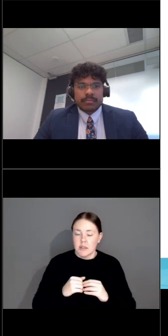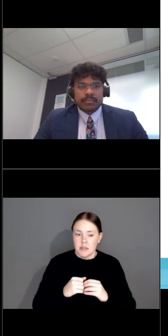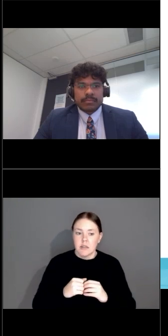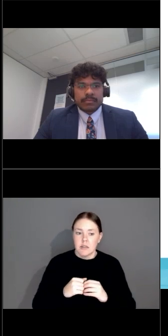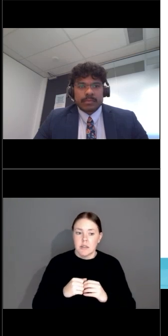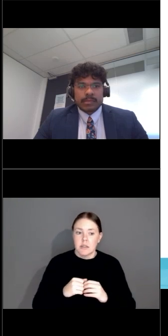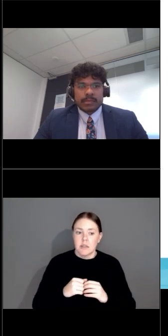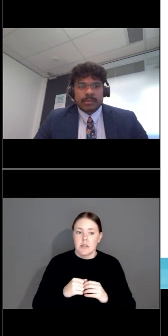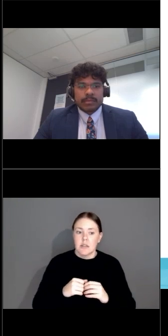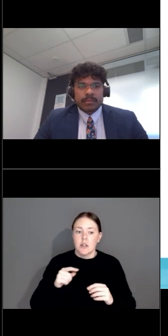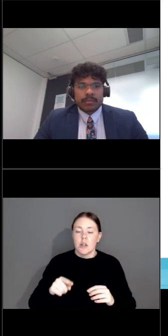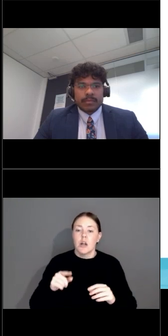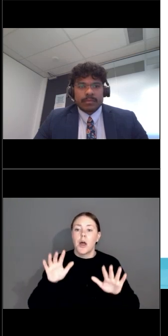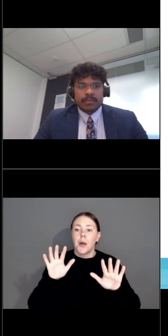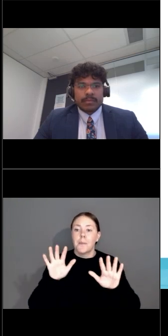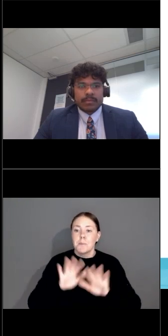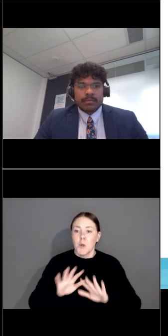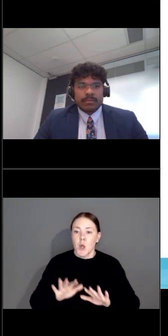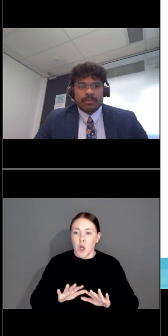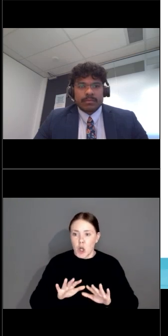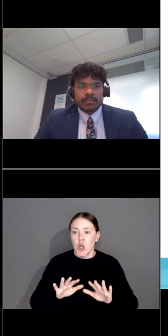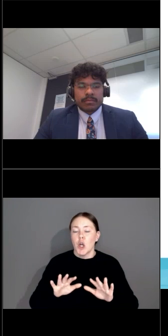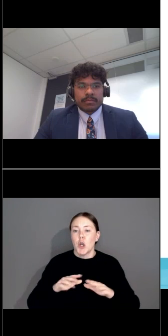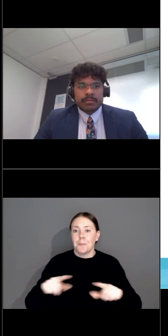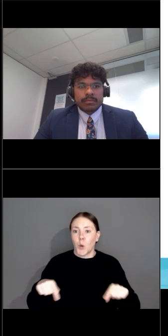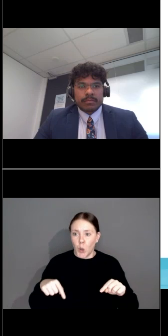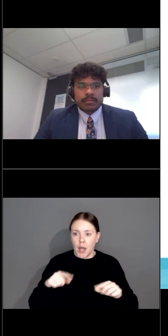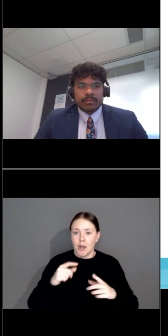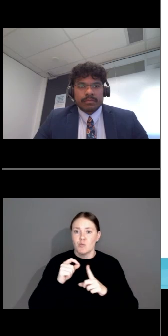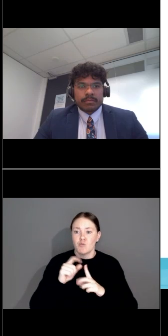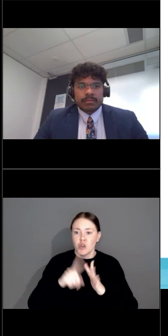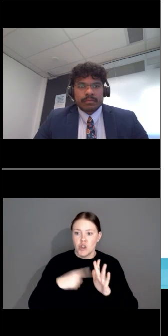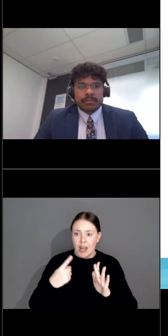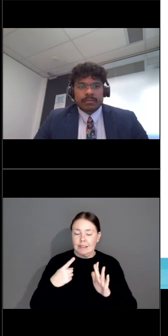project matures and we do more training we're hearing about different card layouts people